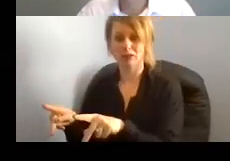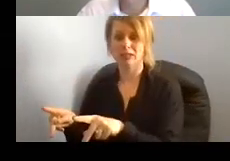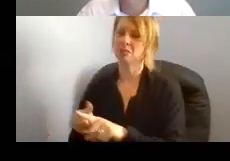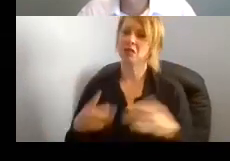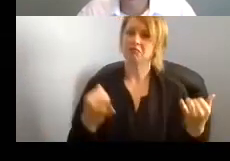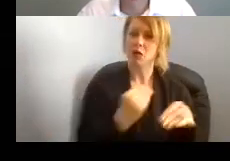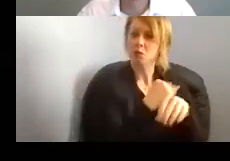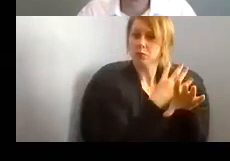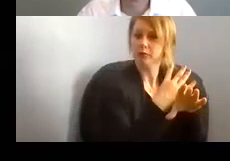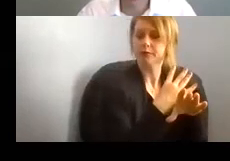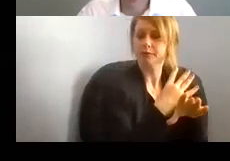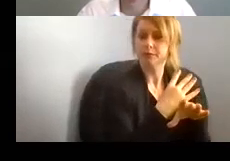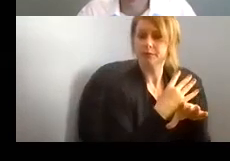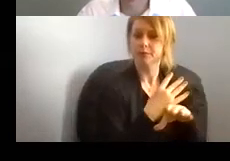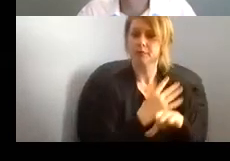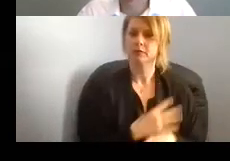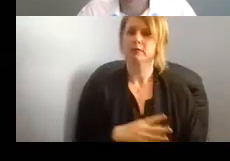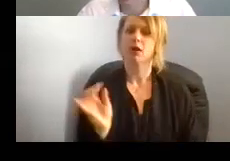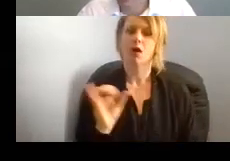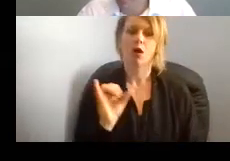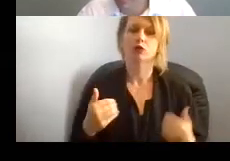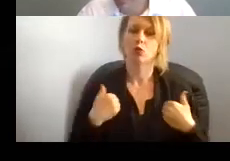There are – and there are ways of also doing virtual memorials.